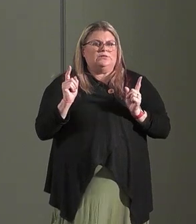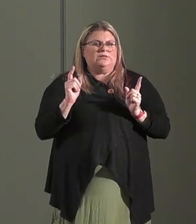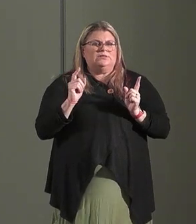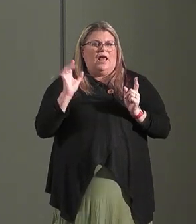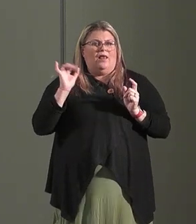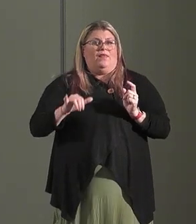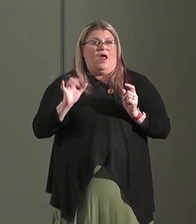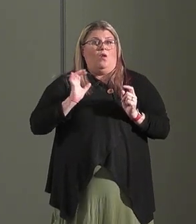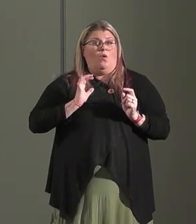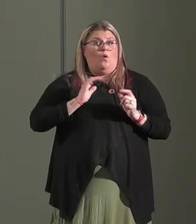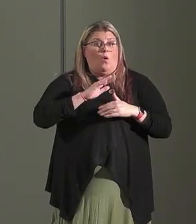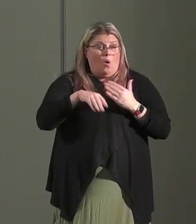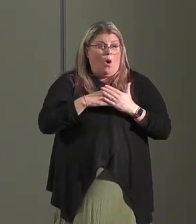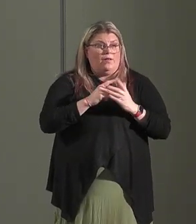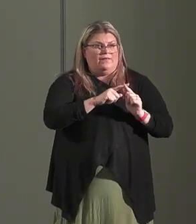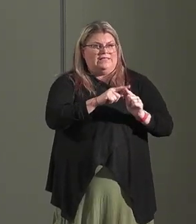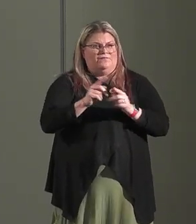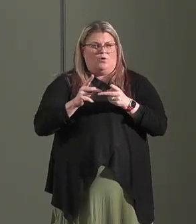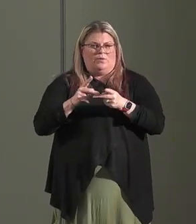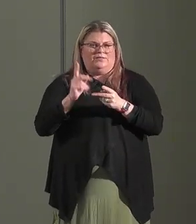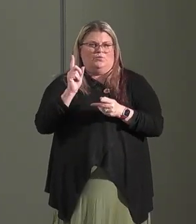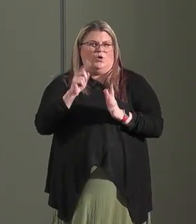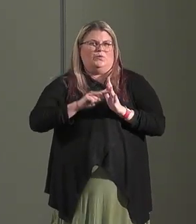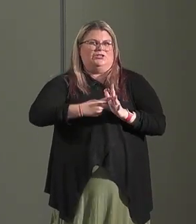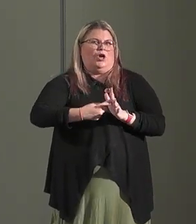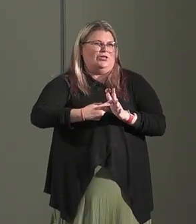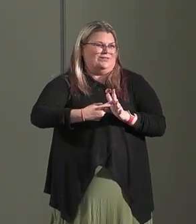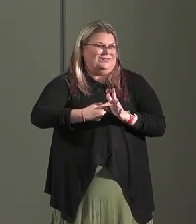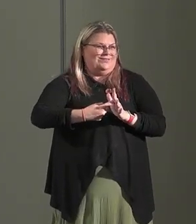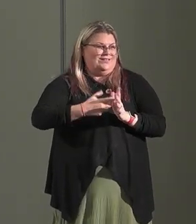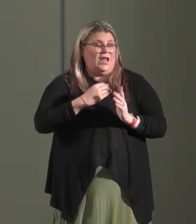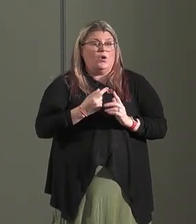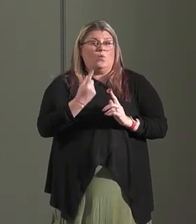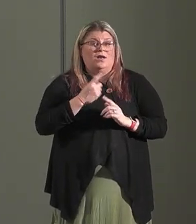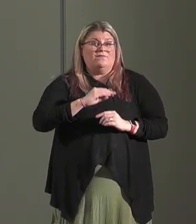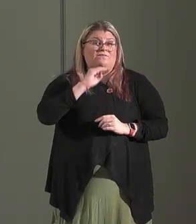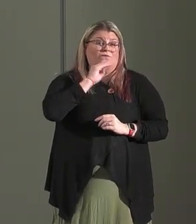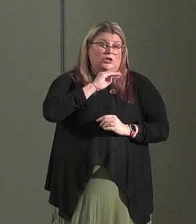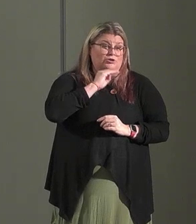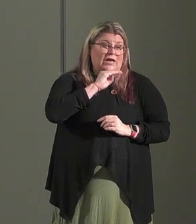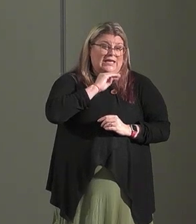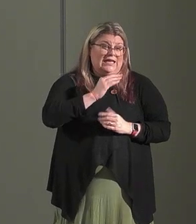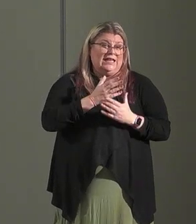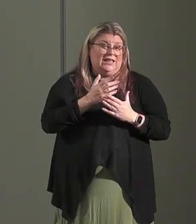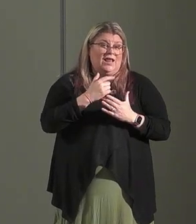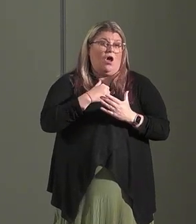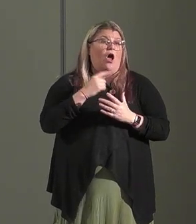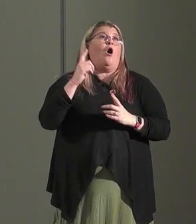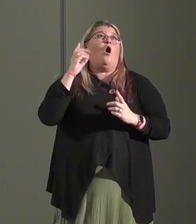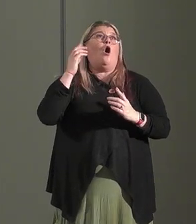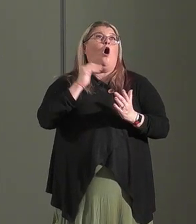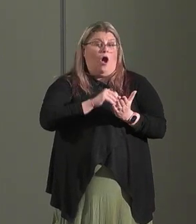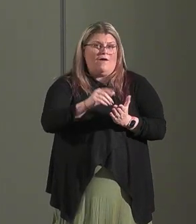that the different places we start with. One is frustrating things I hear from people, no,